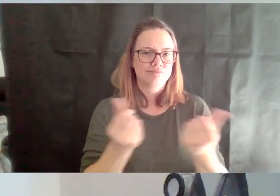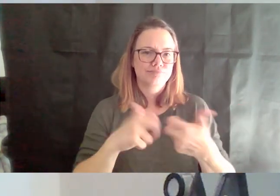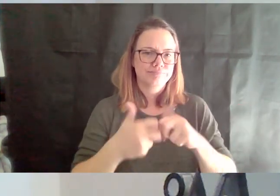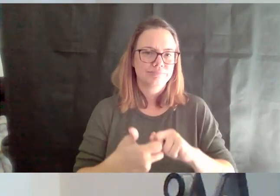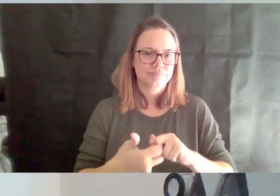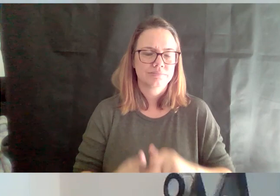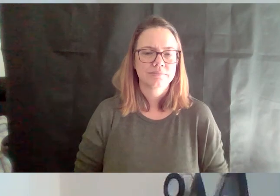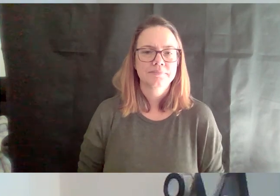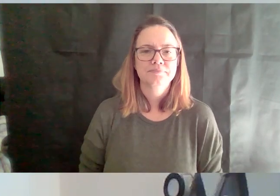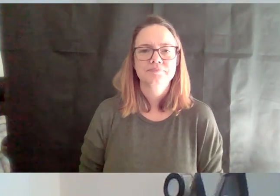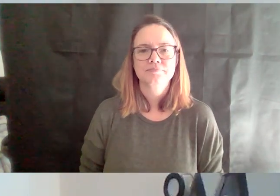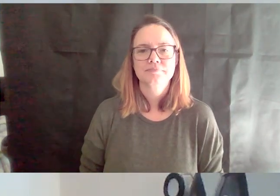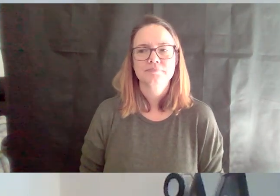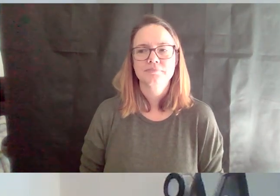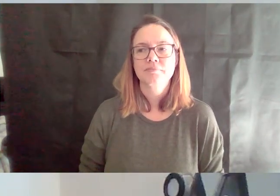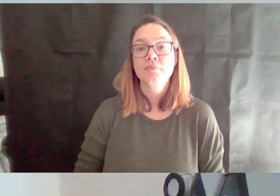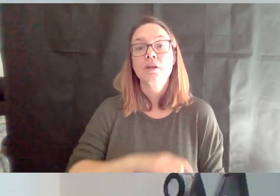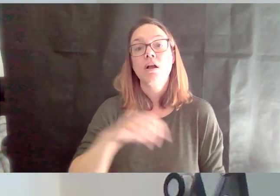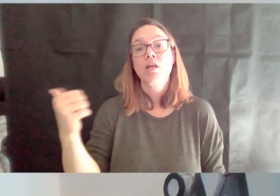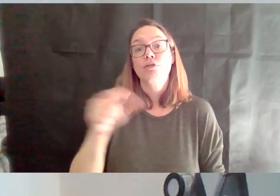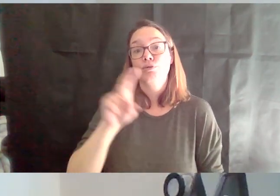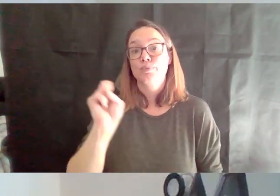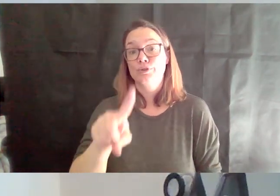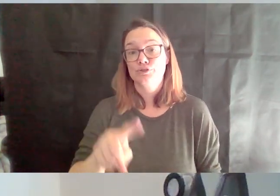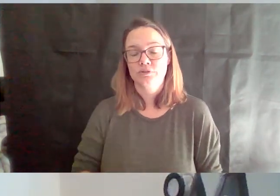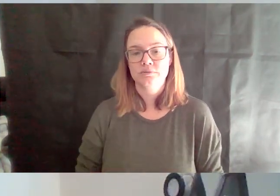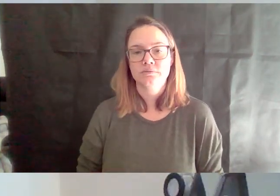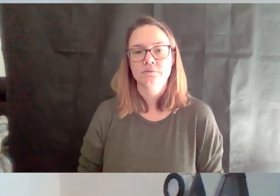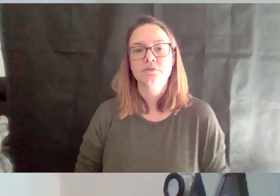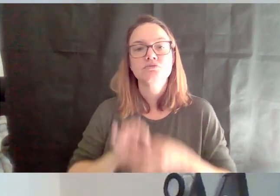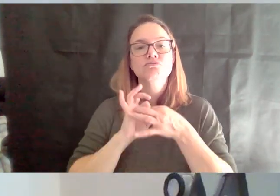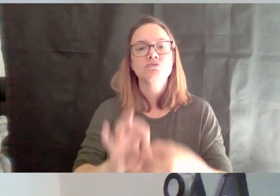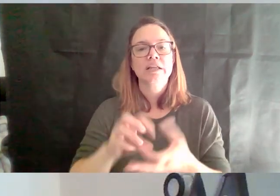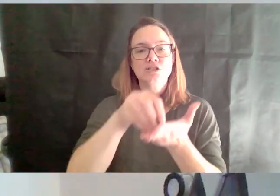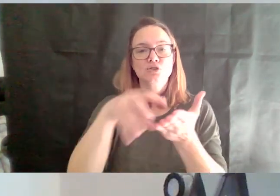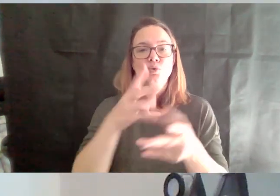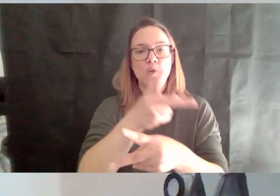One of the other things that you mentioned earlier is around student loans, in particular,